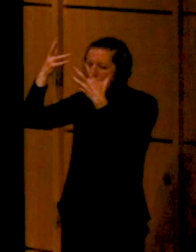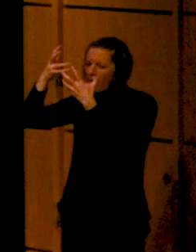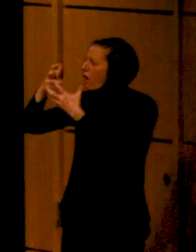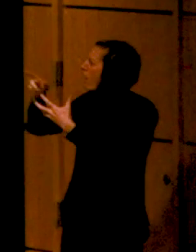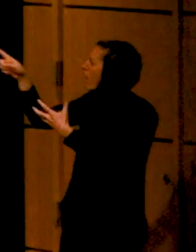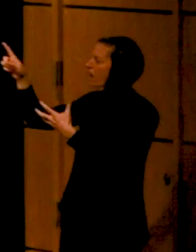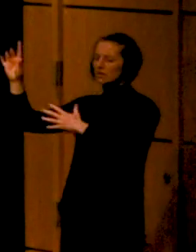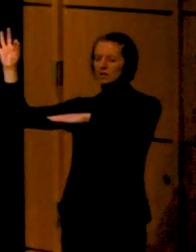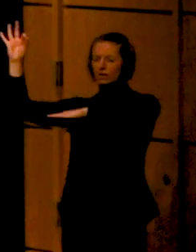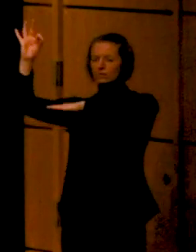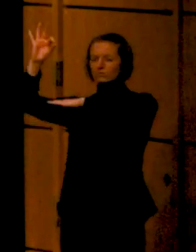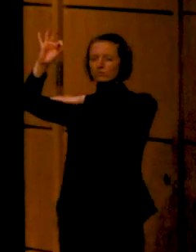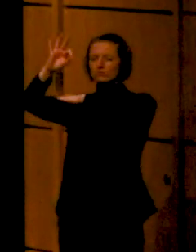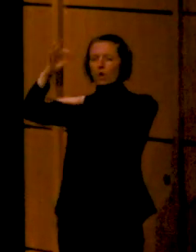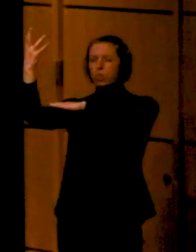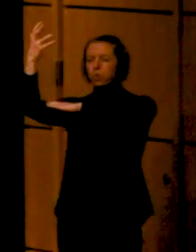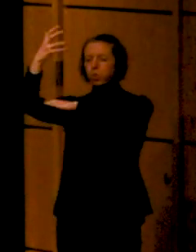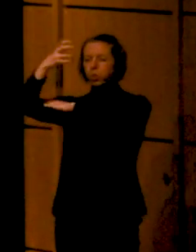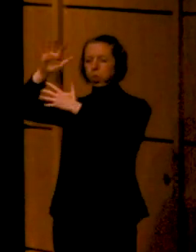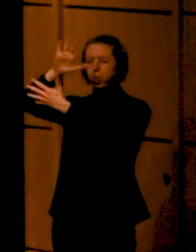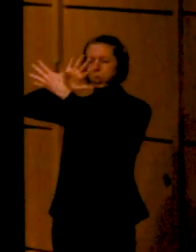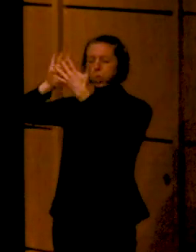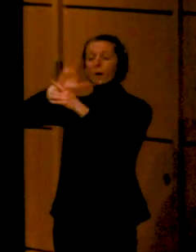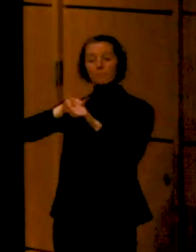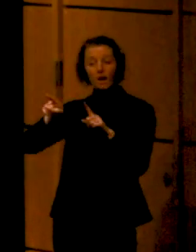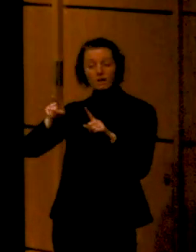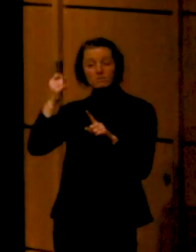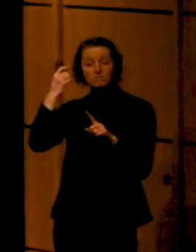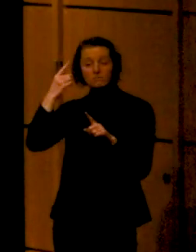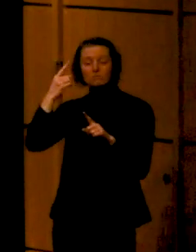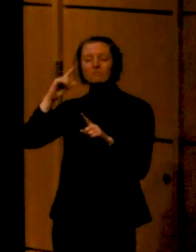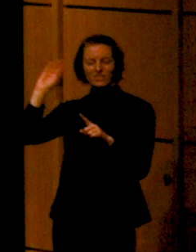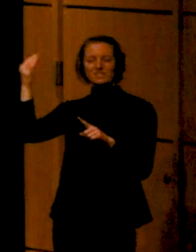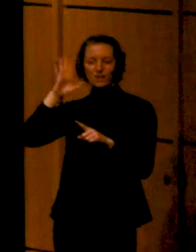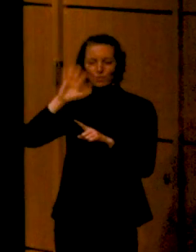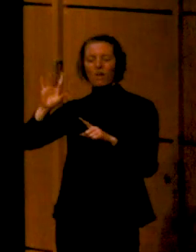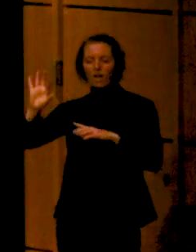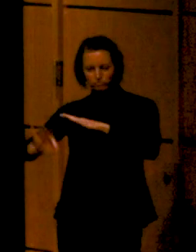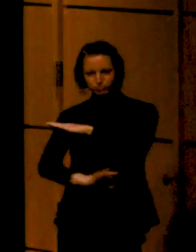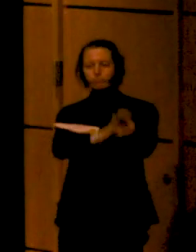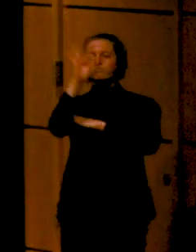but with the promise that the Sun will shine brightly again.